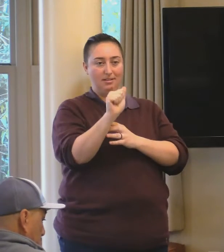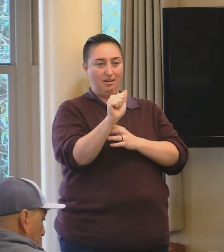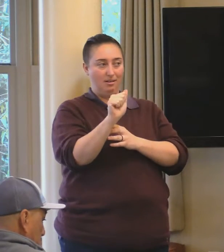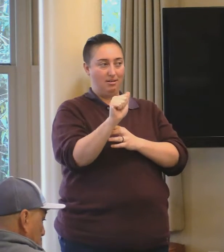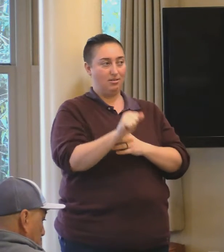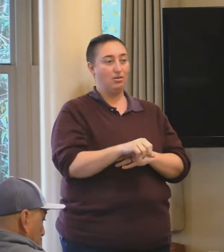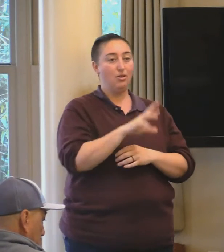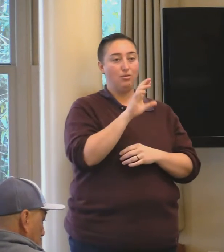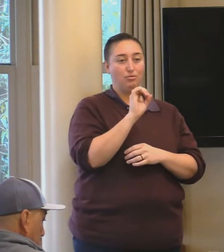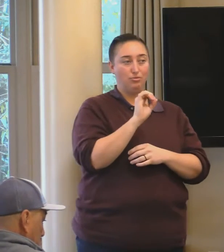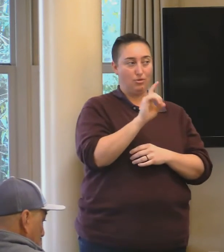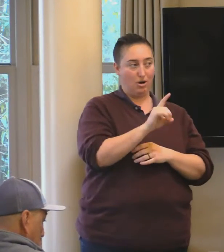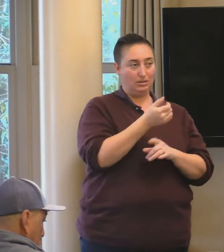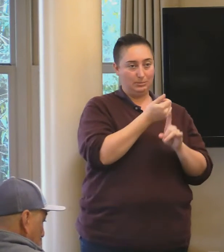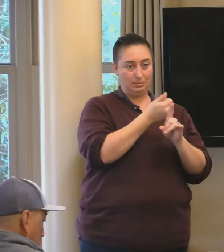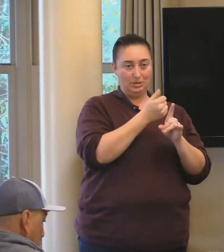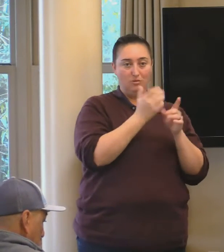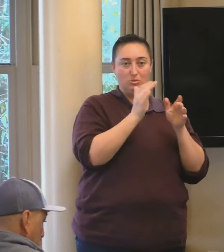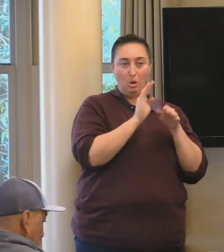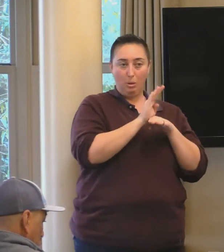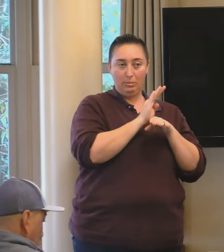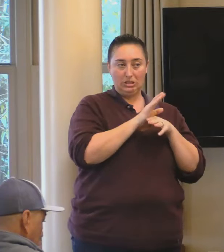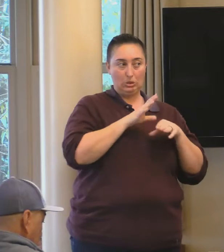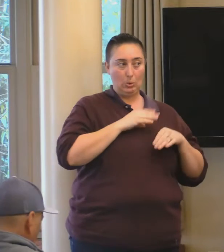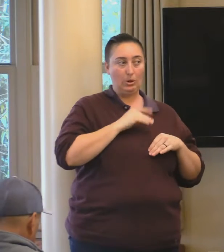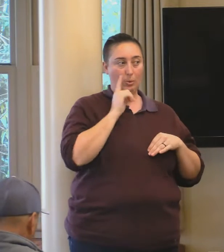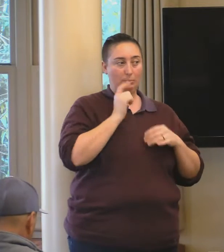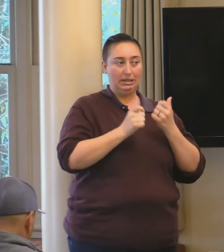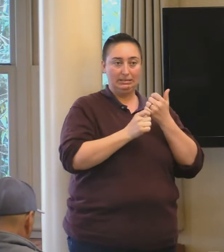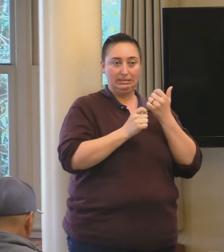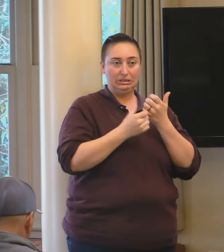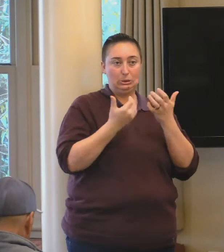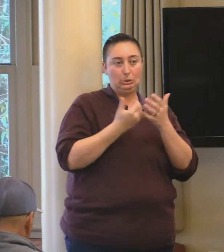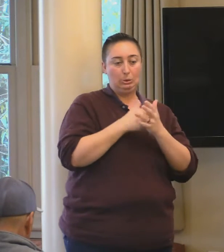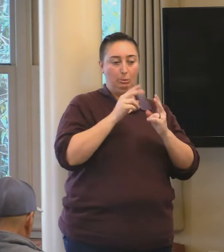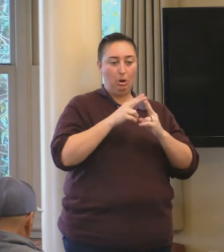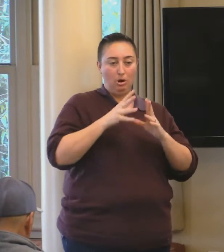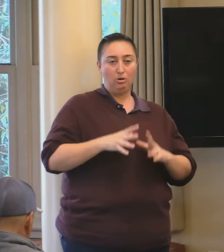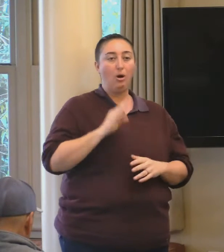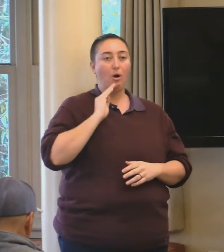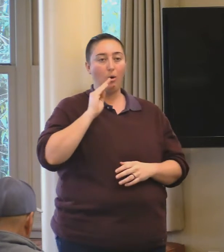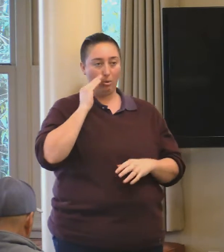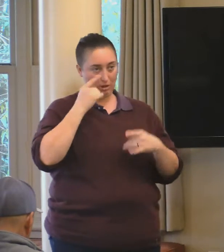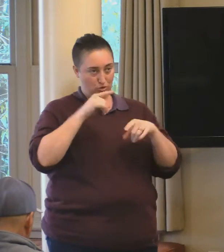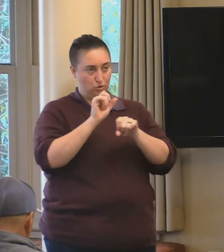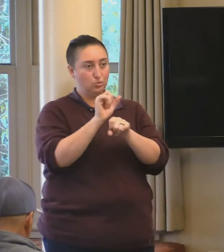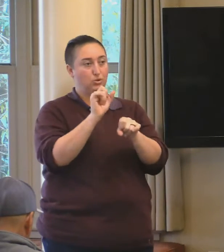Teresa. Rod is a small business owner and will be assisted by his new partner at home